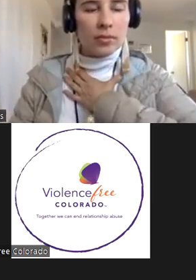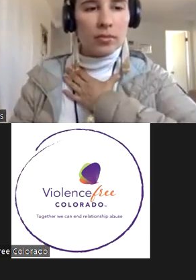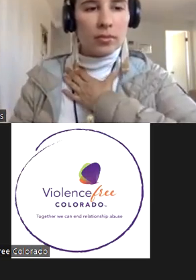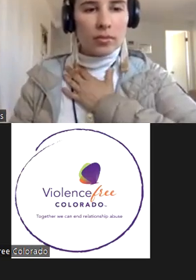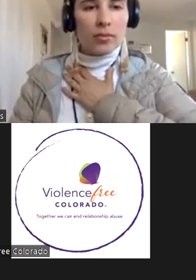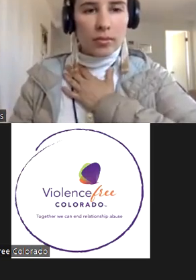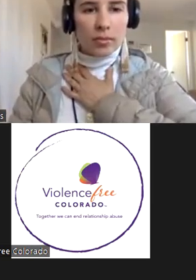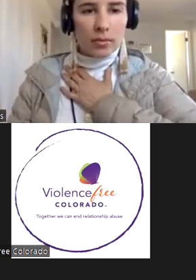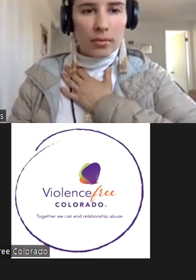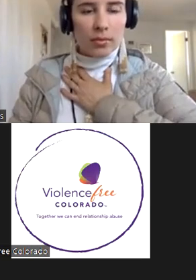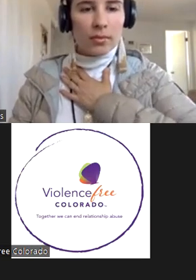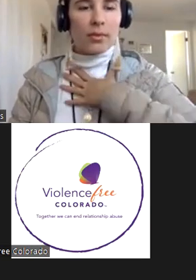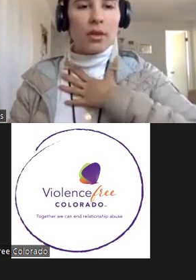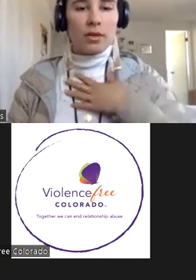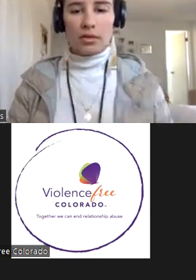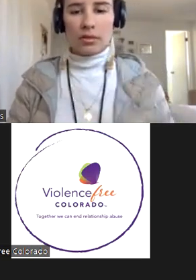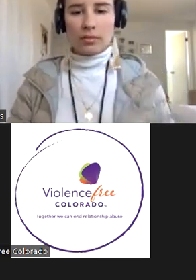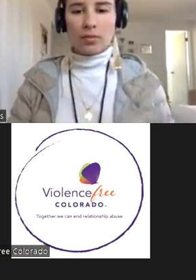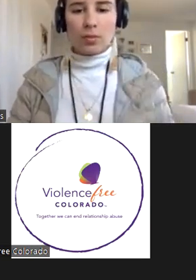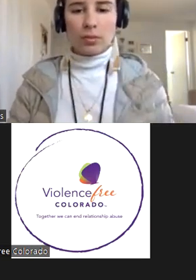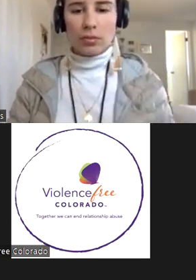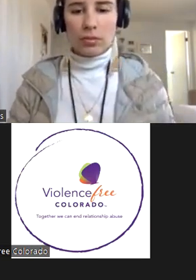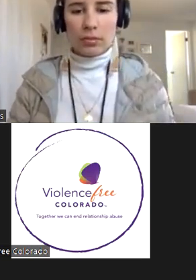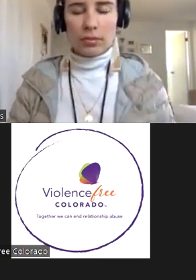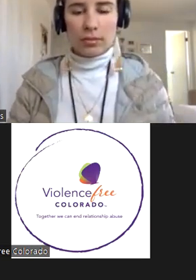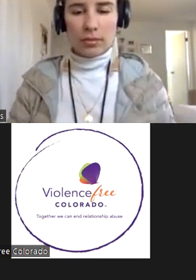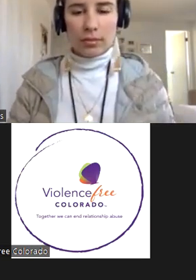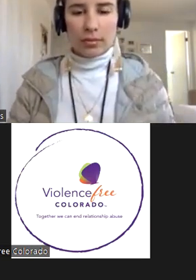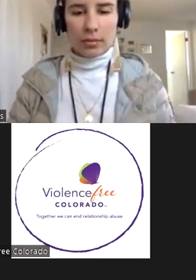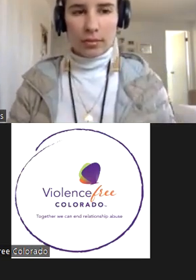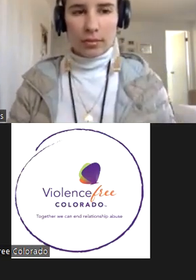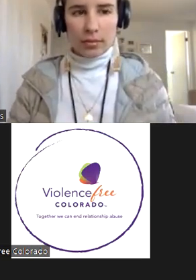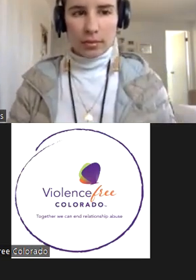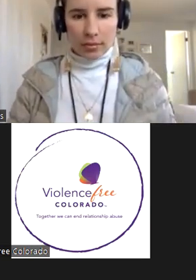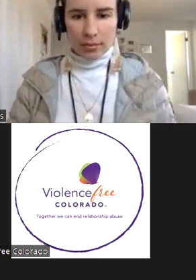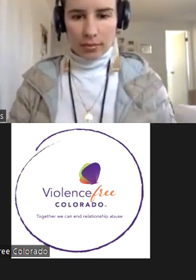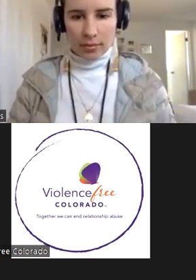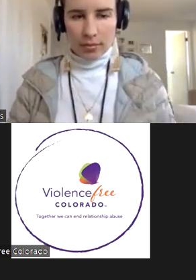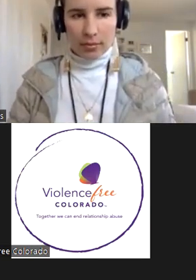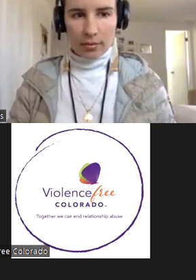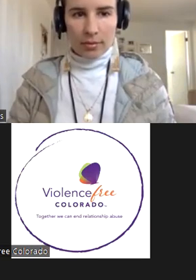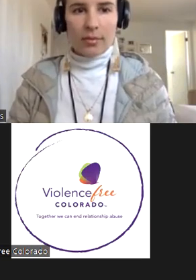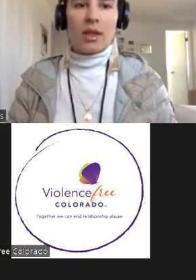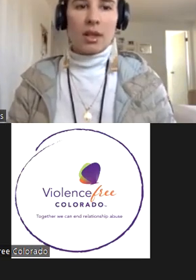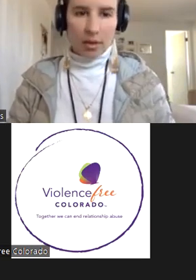apologies, Can you let me know you can hear me?